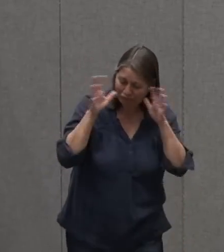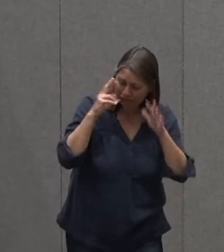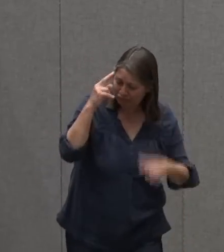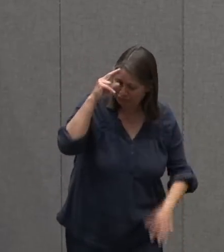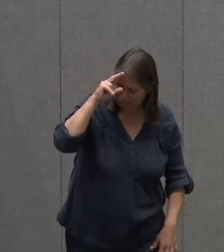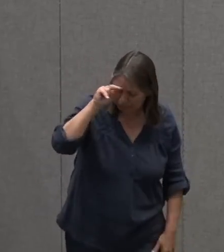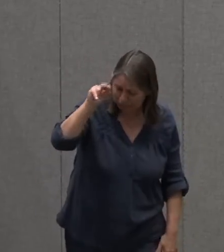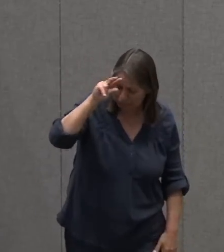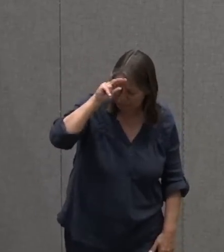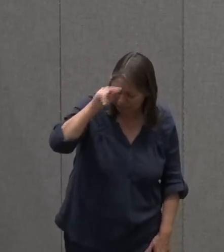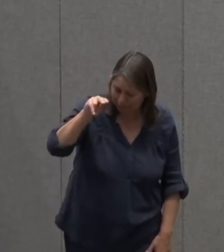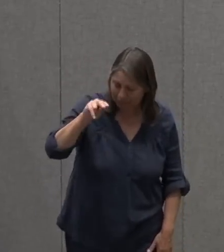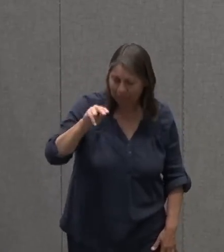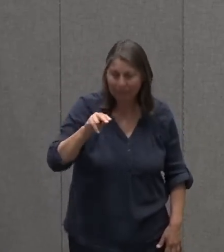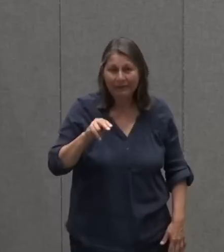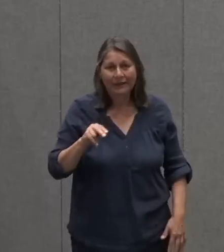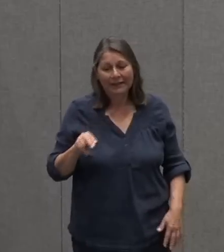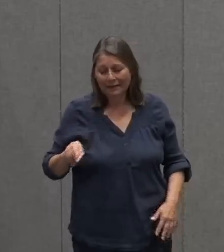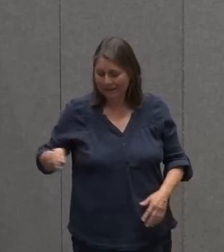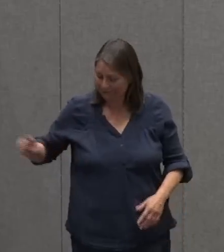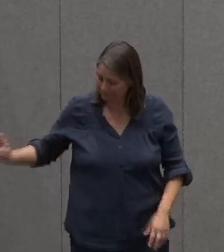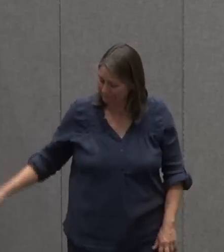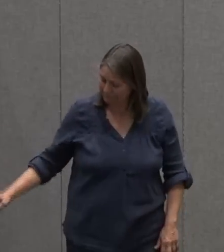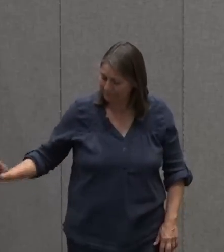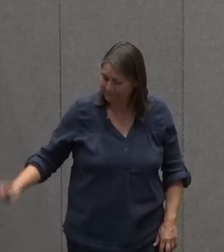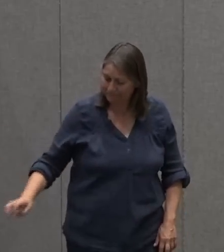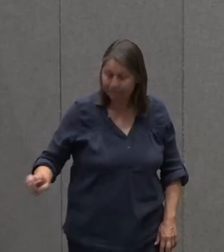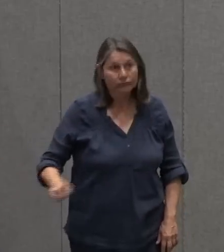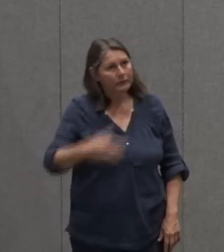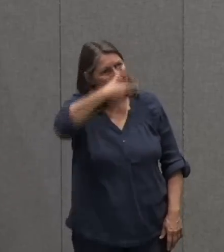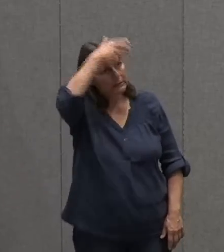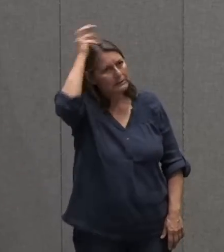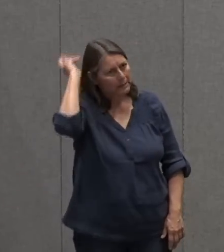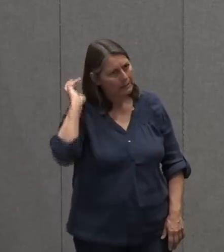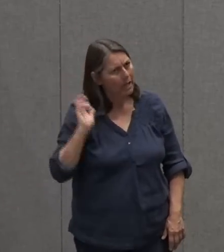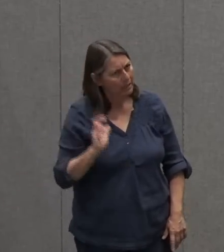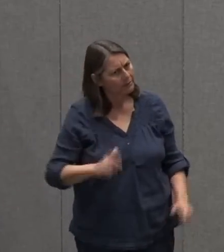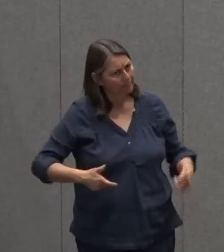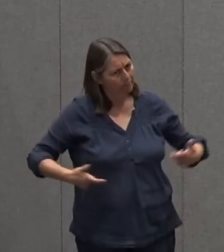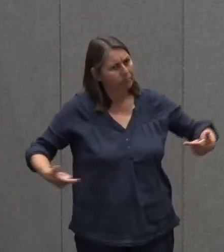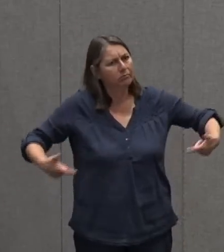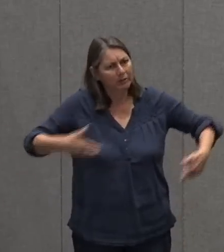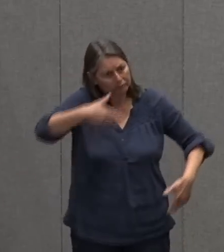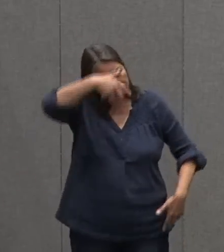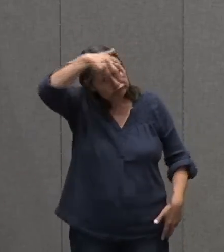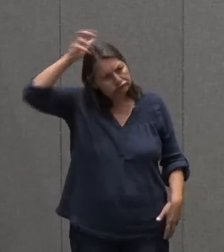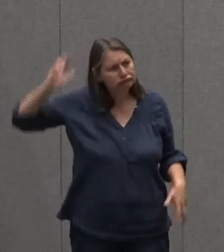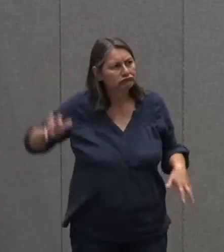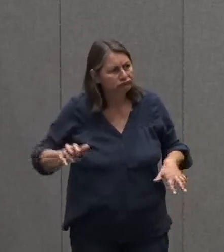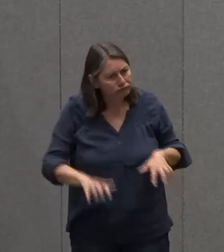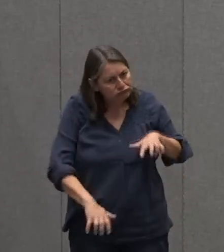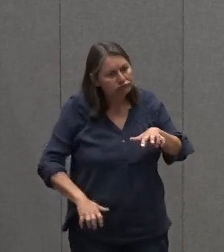Yeah, I'm looking at thinking a lion, you know, they're pretty thick, you know, thick arms and big boned,